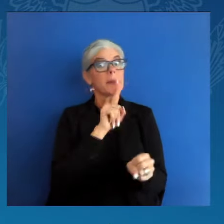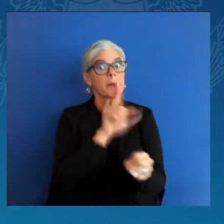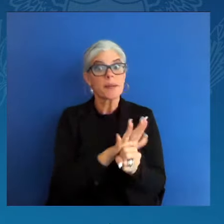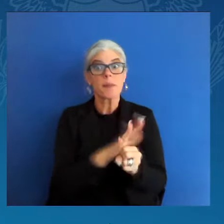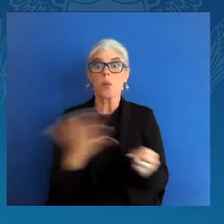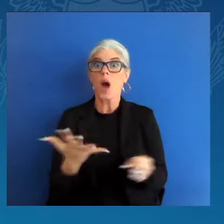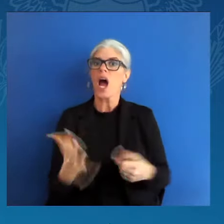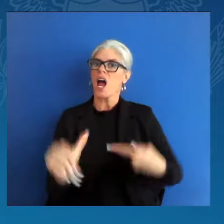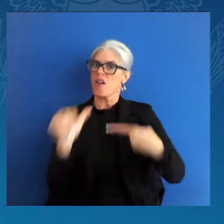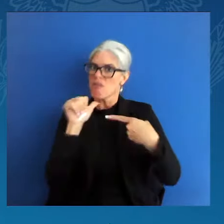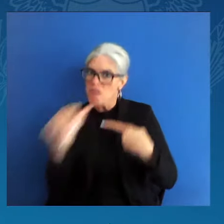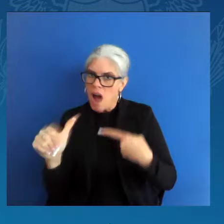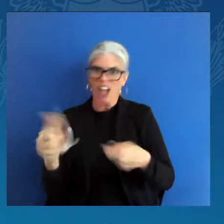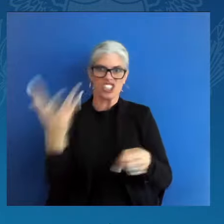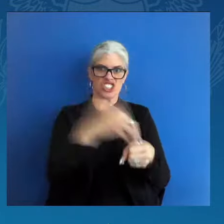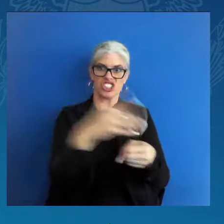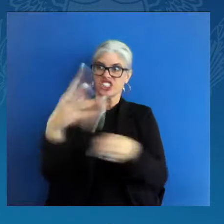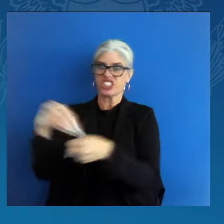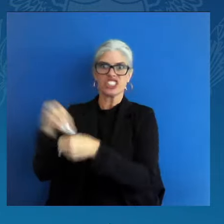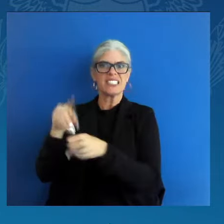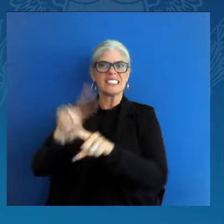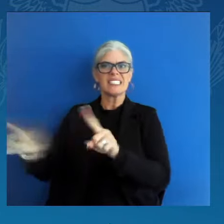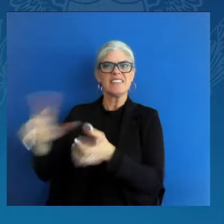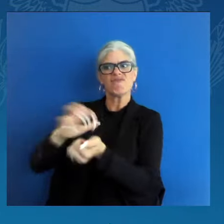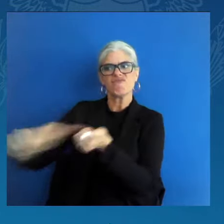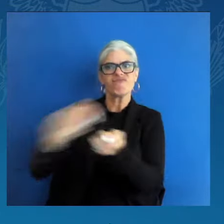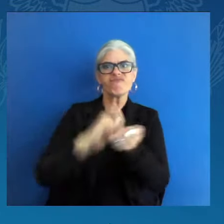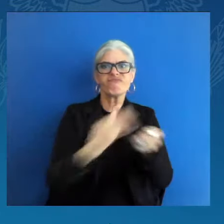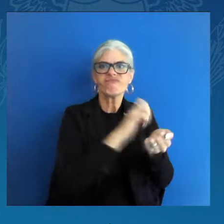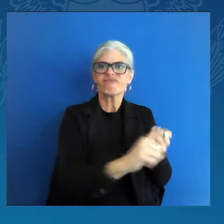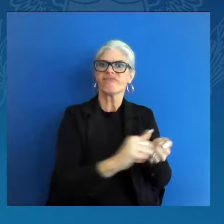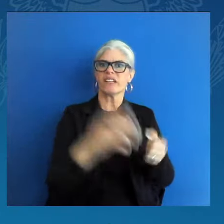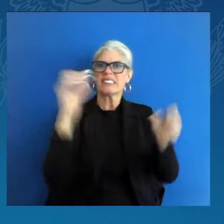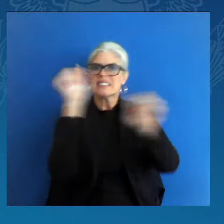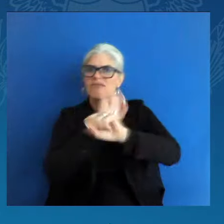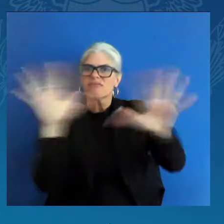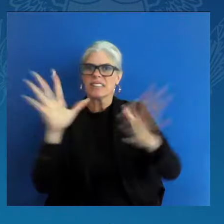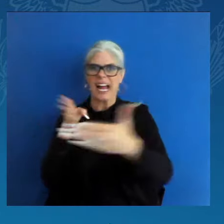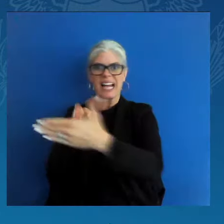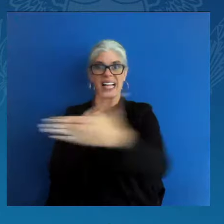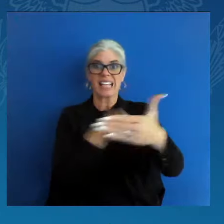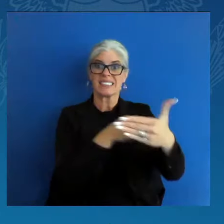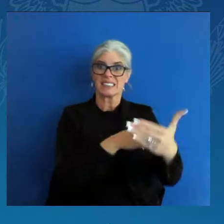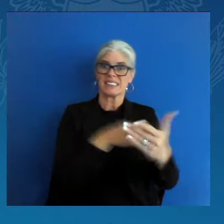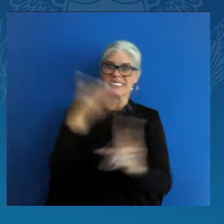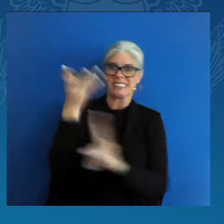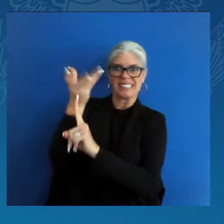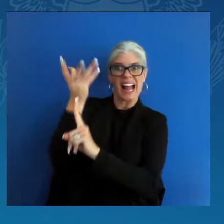and I continue to urge more nations to do the same. Together, with our international partners,